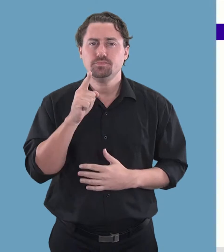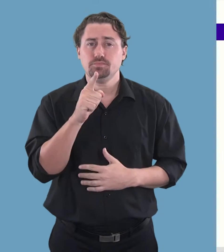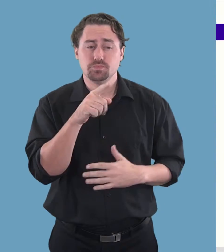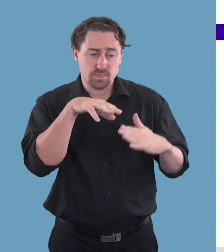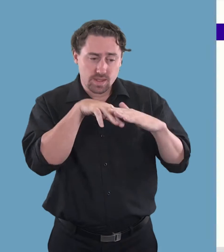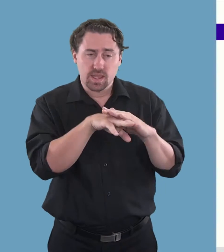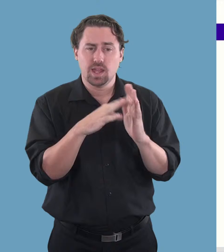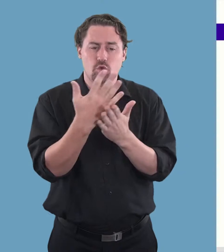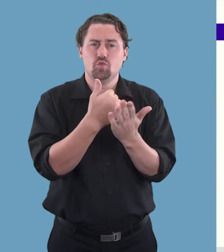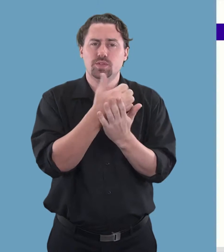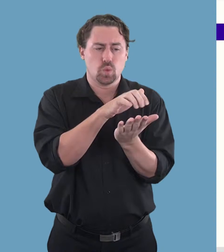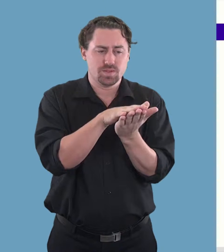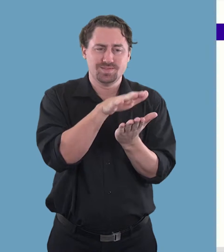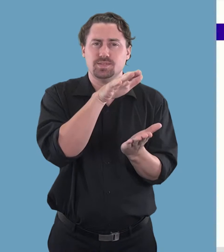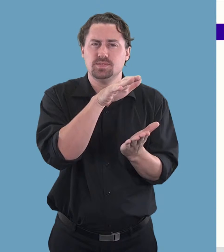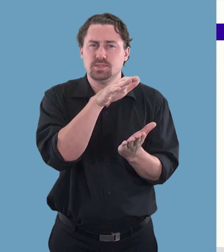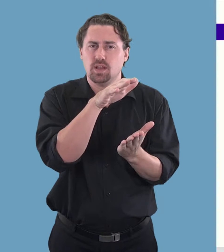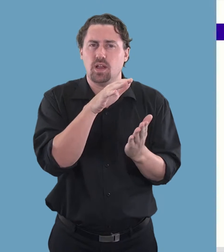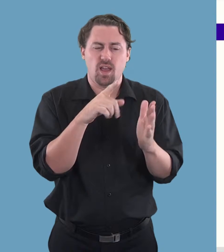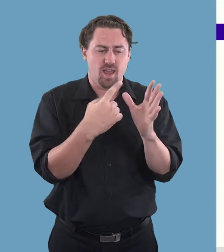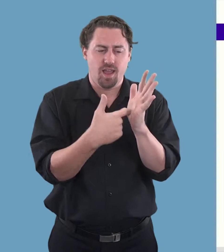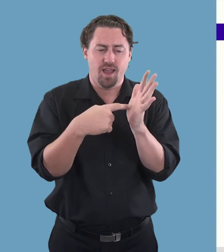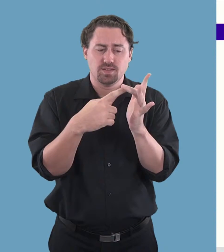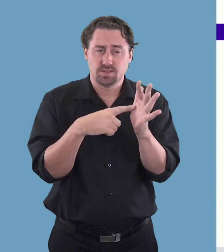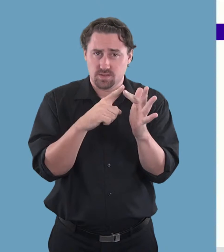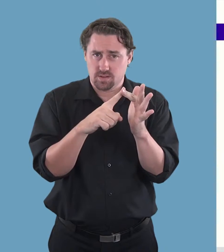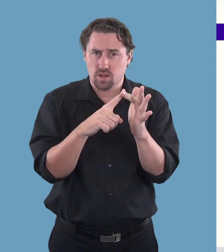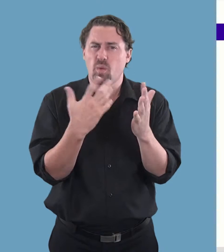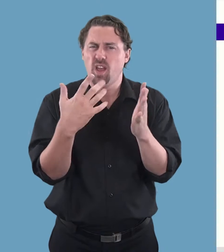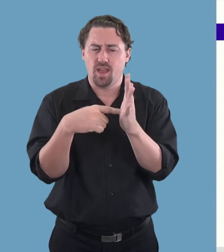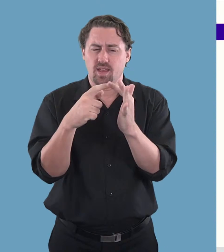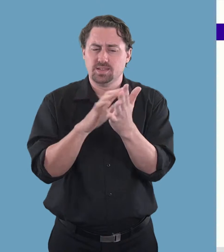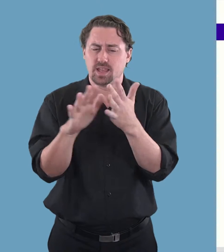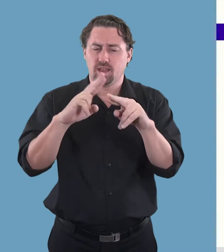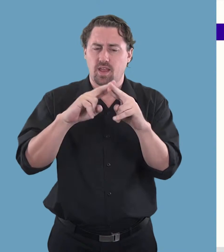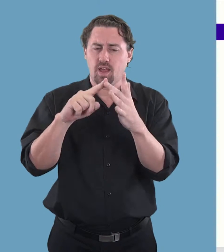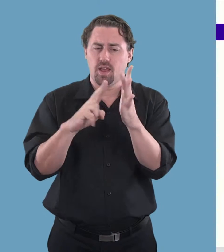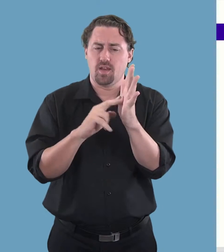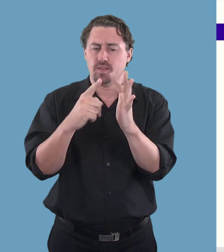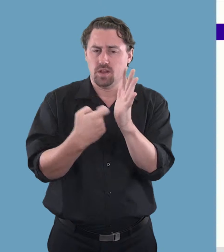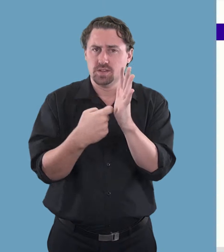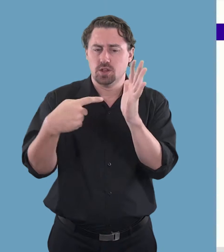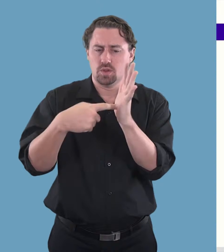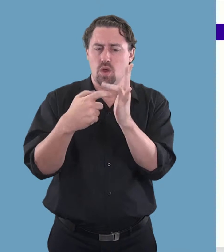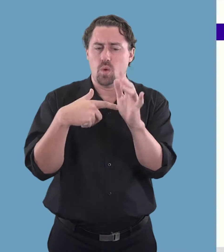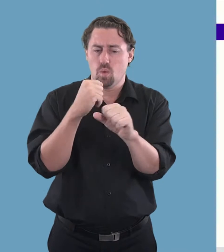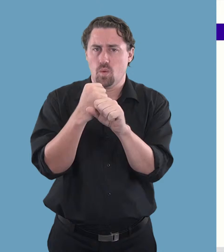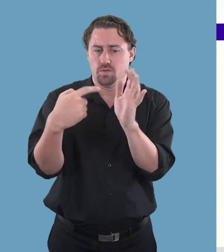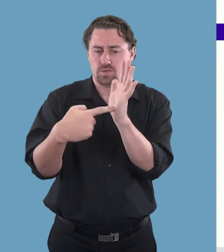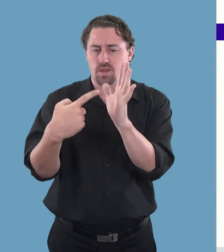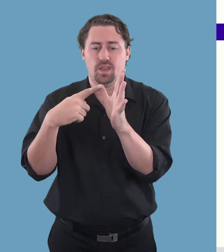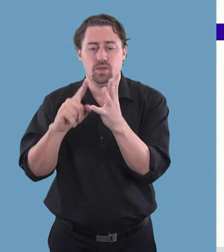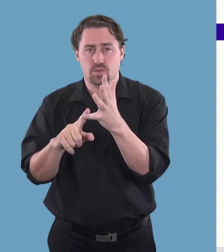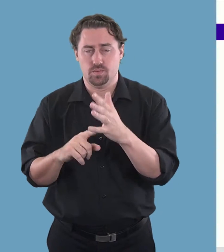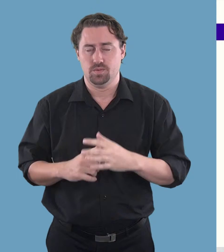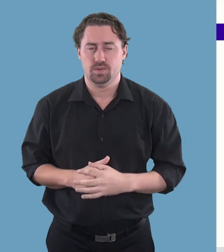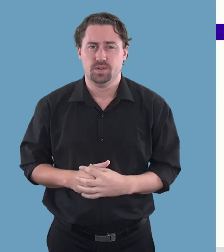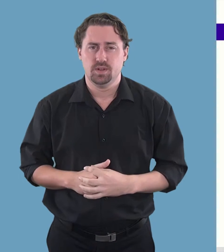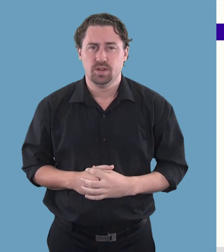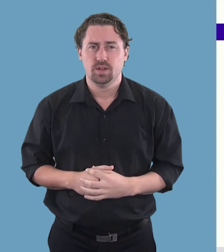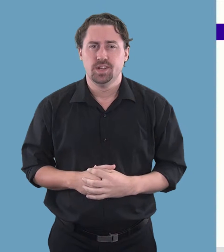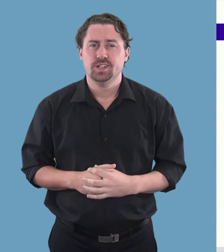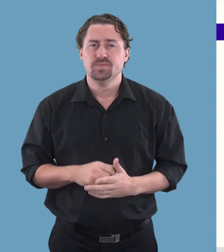1. Go to a resource centre article on Techfinder.org.au